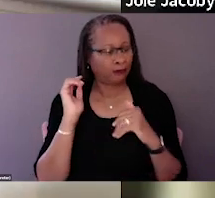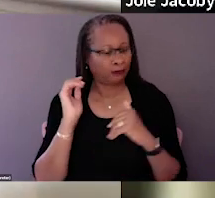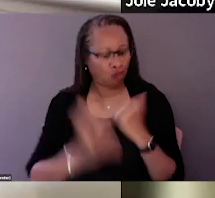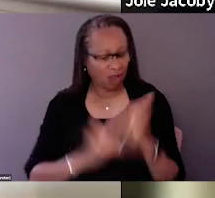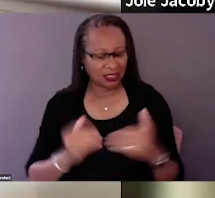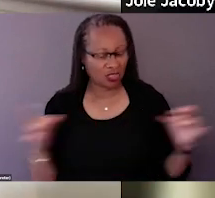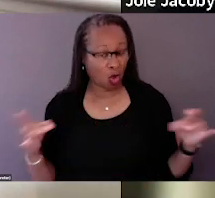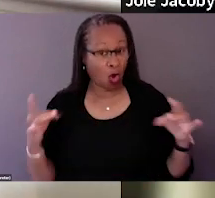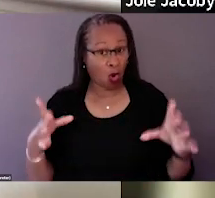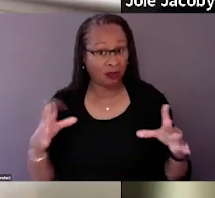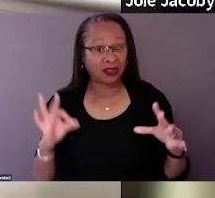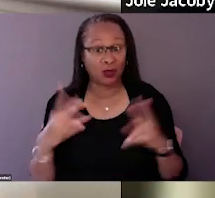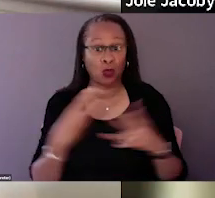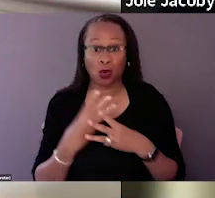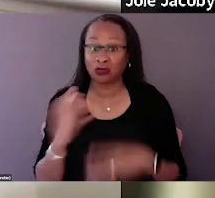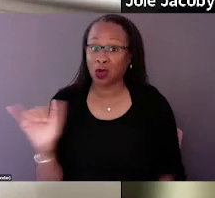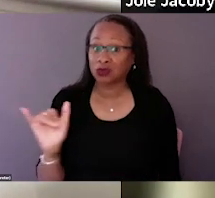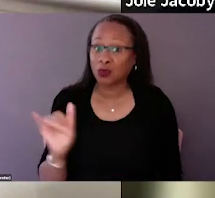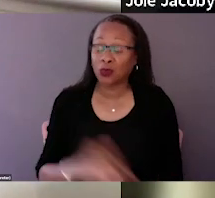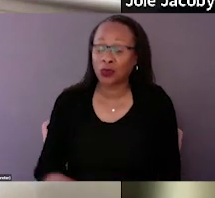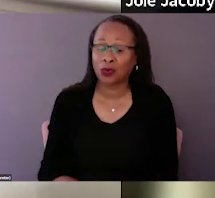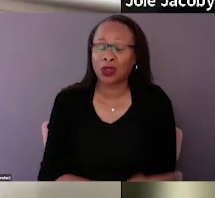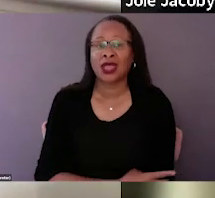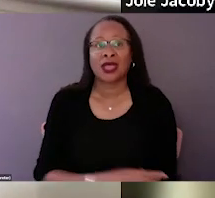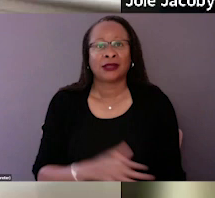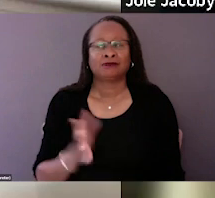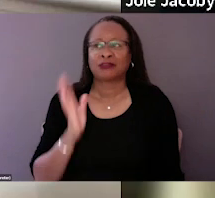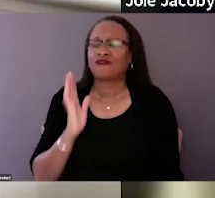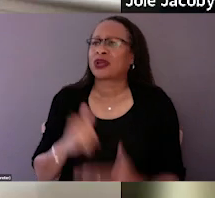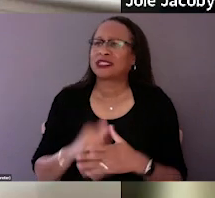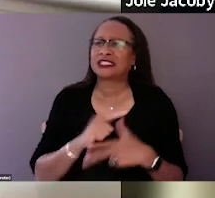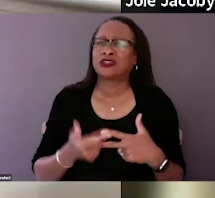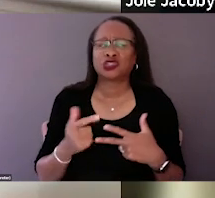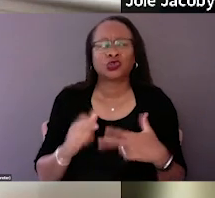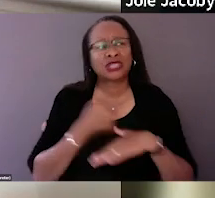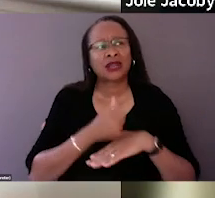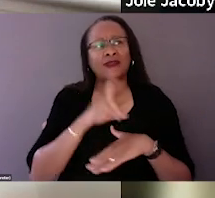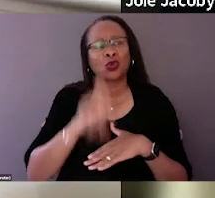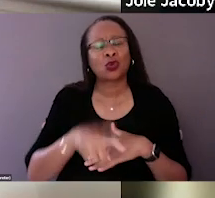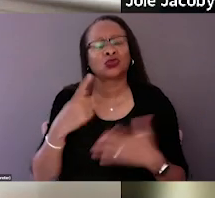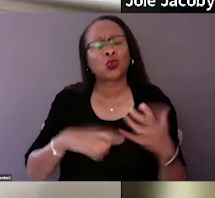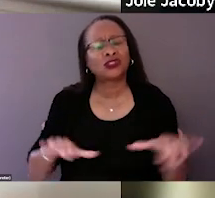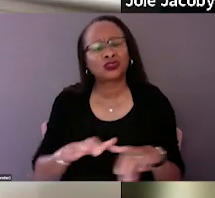And you posed this question a little bit in the series, but what do you think, and I think you mentioned it before,